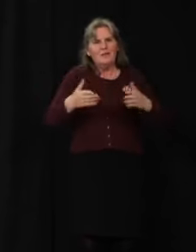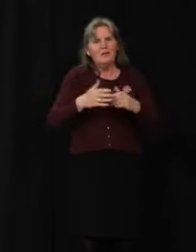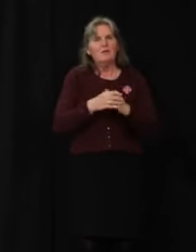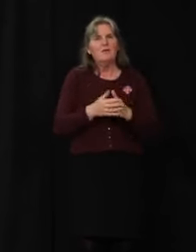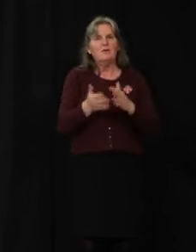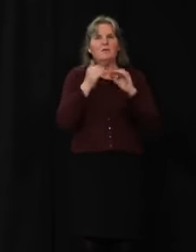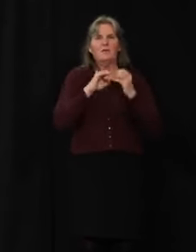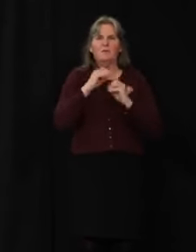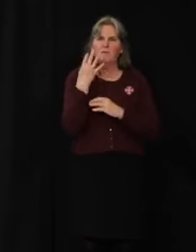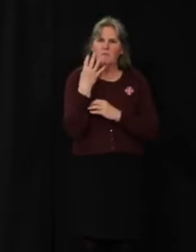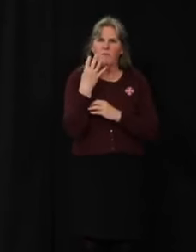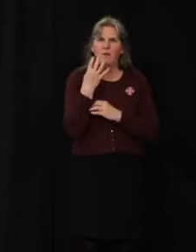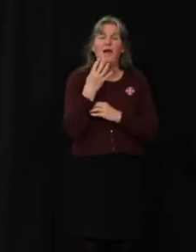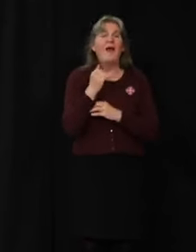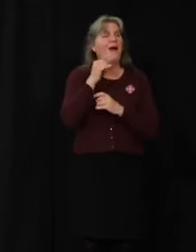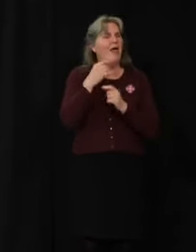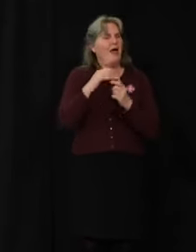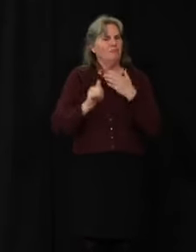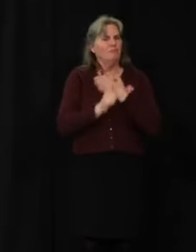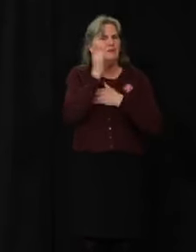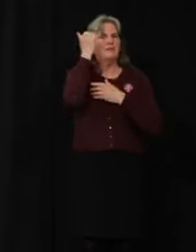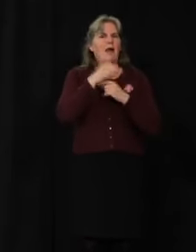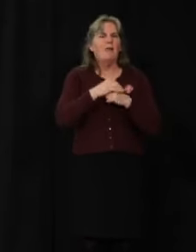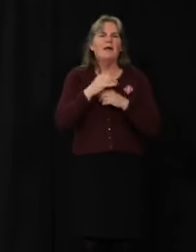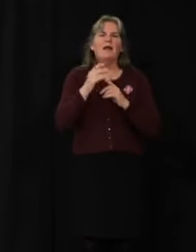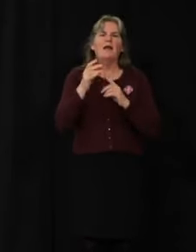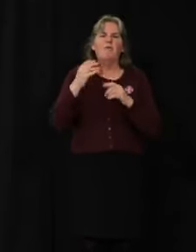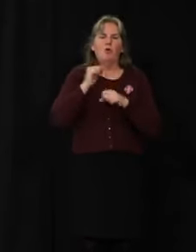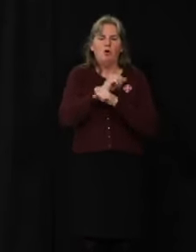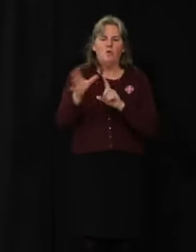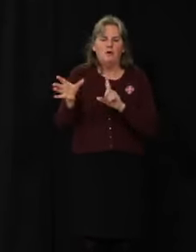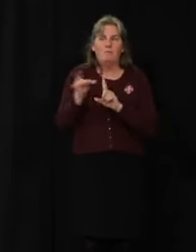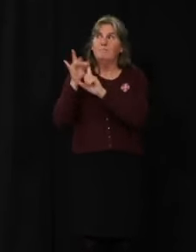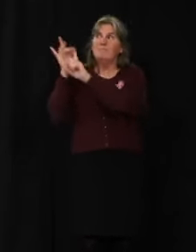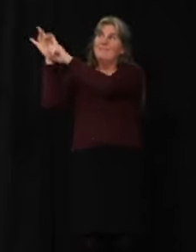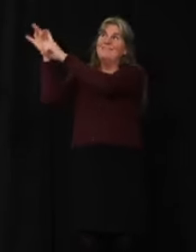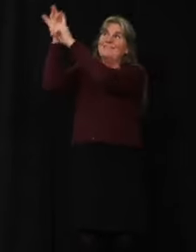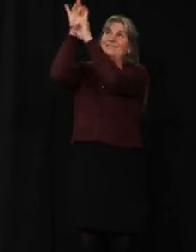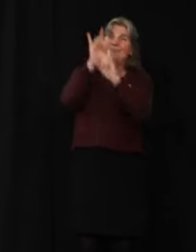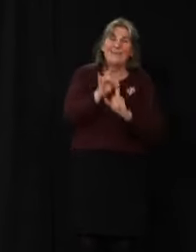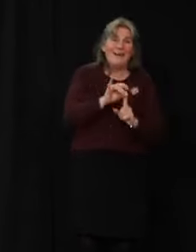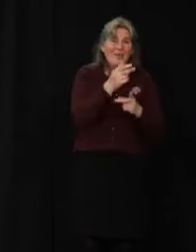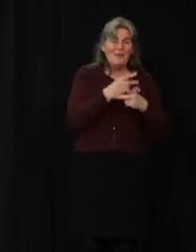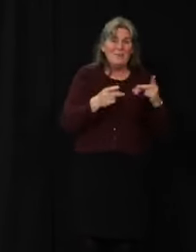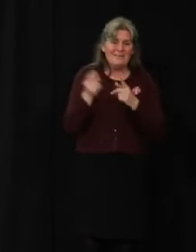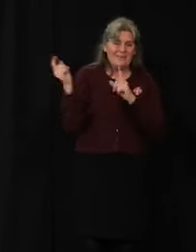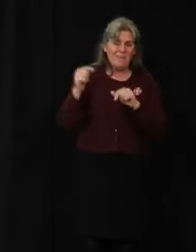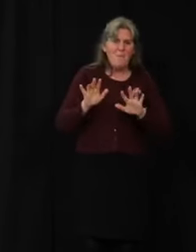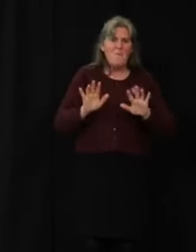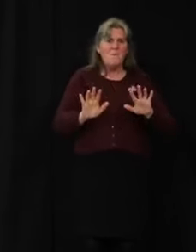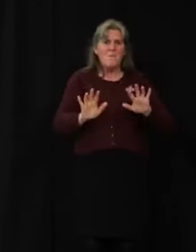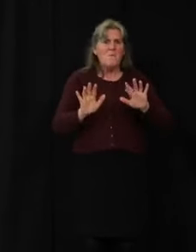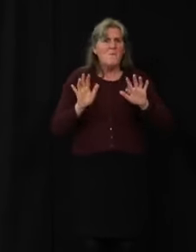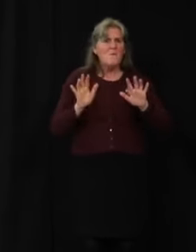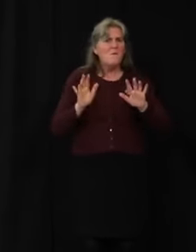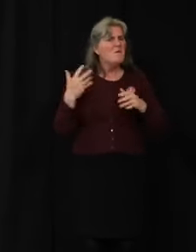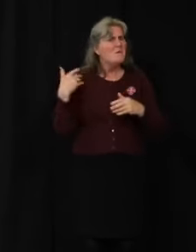The triggers, knowing exactly what will trigger us to going forward as opposed to going backward. But by moving into phase one, we